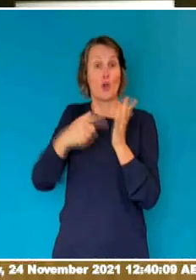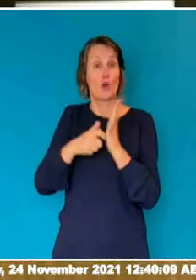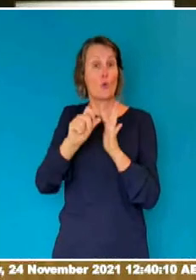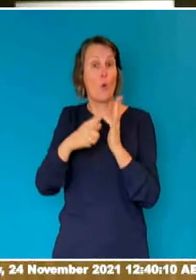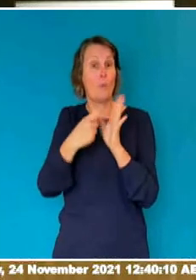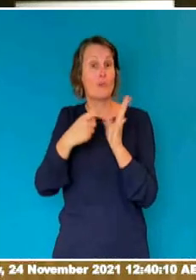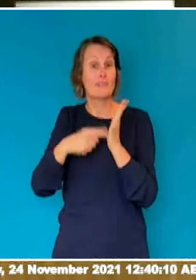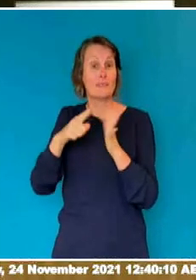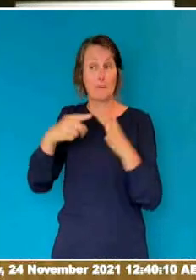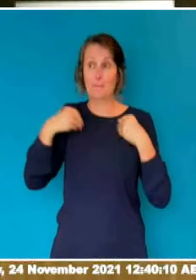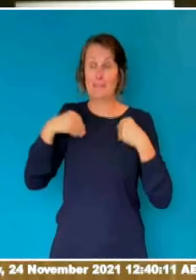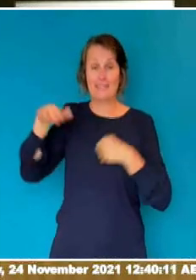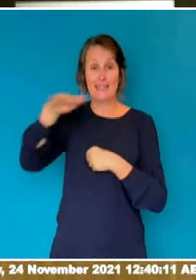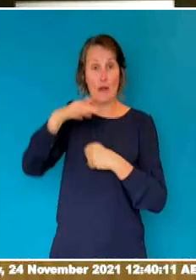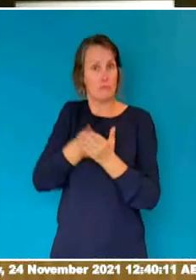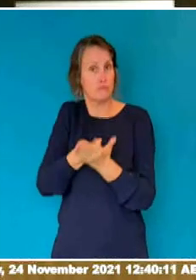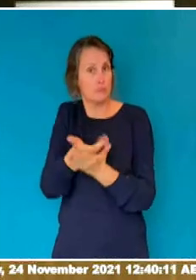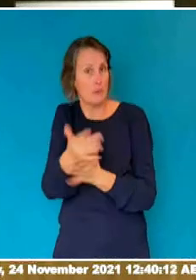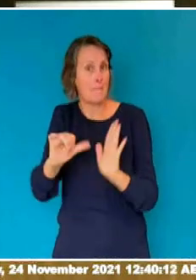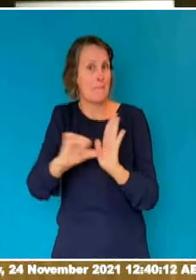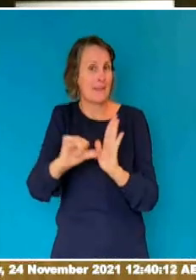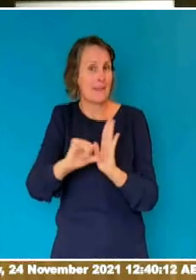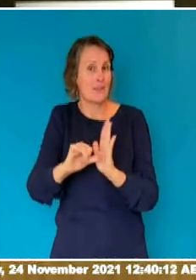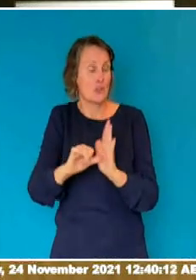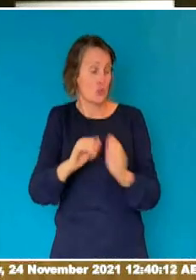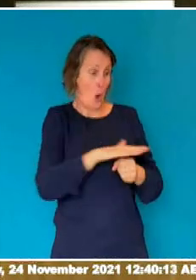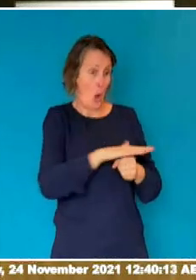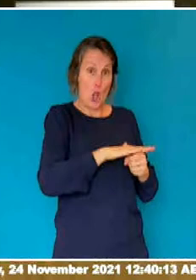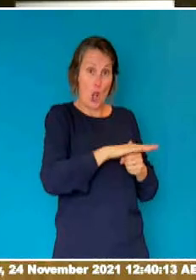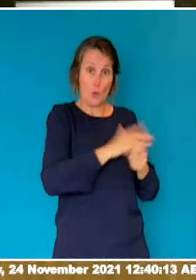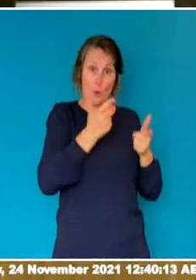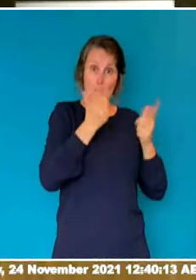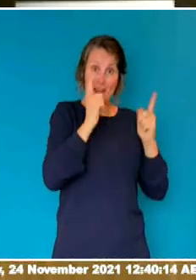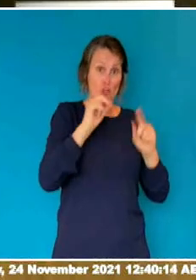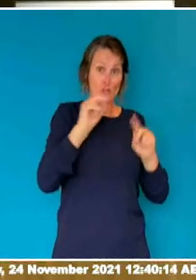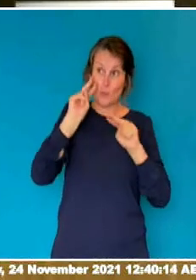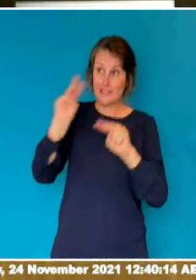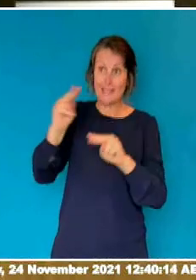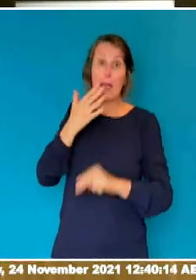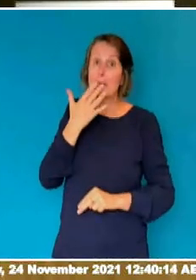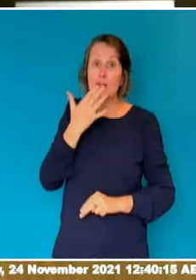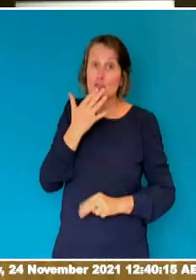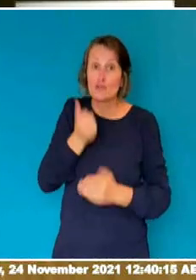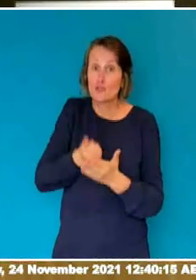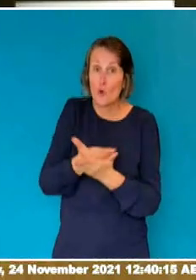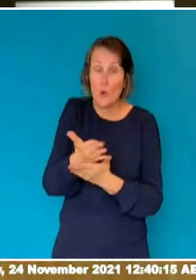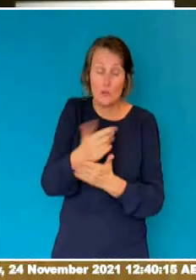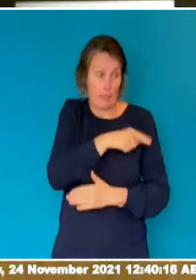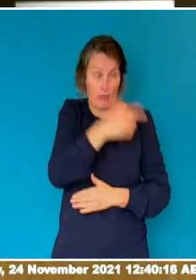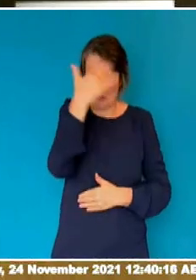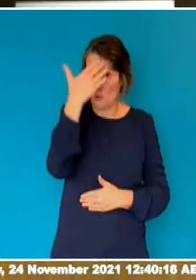business areas and local managers don't really have cause to see that disability